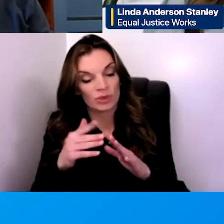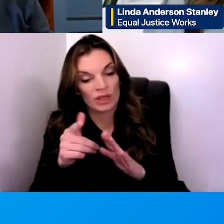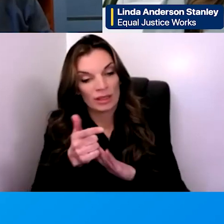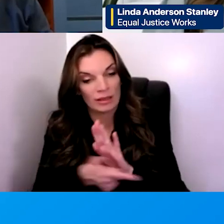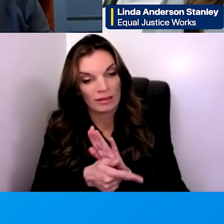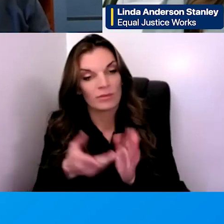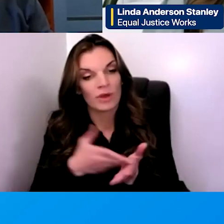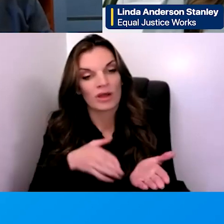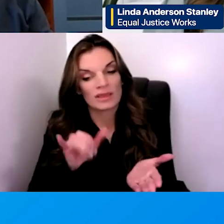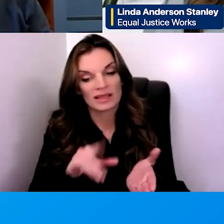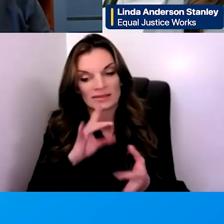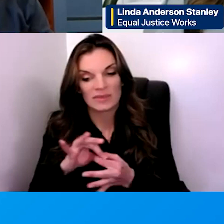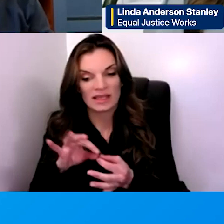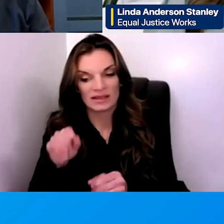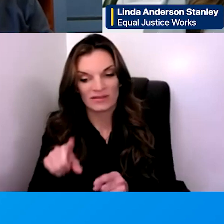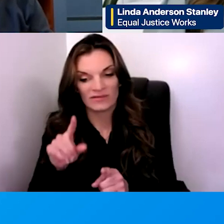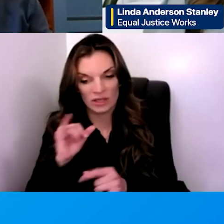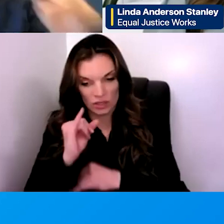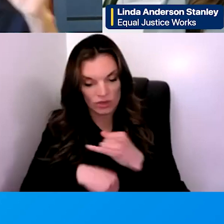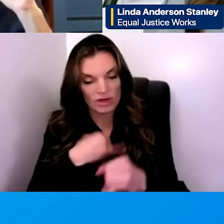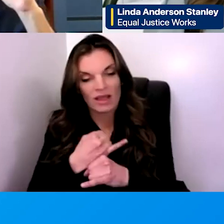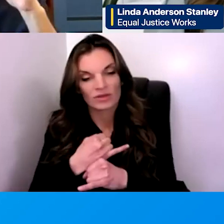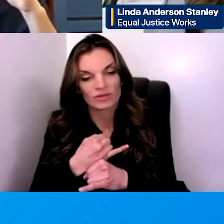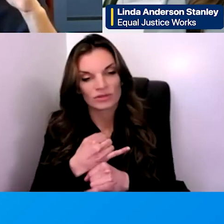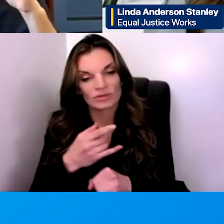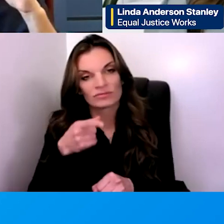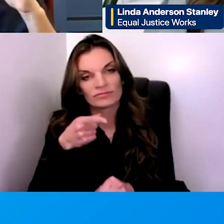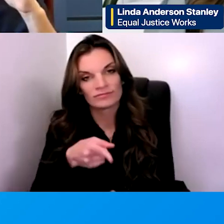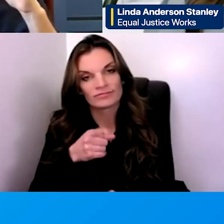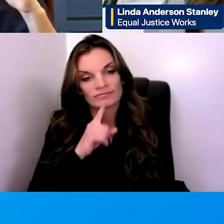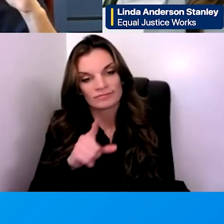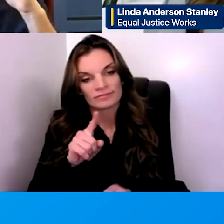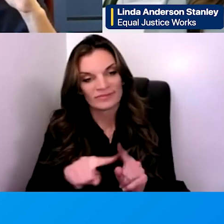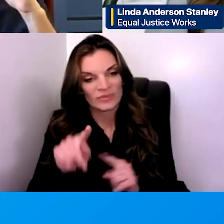which is based on international efforts you know to socialize legal tools and socialize legal